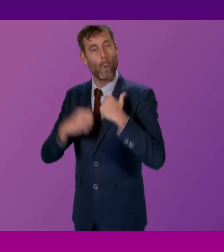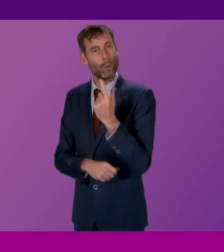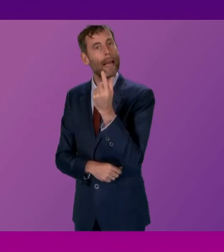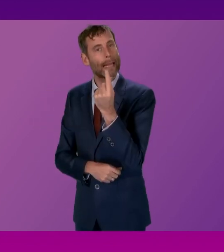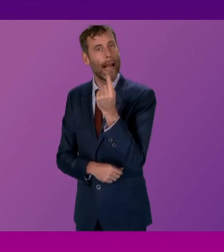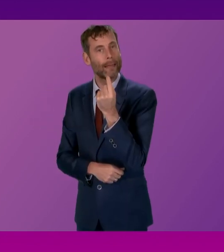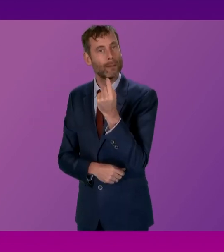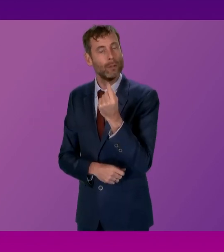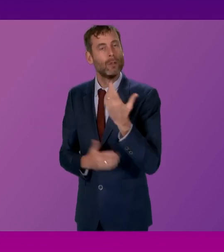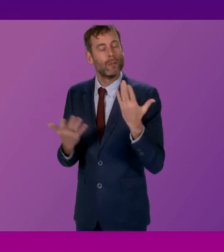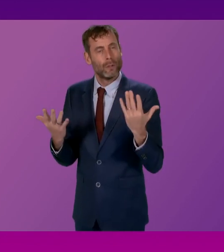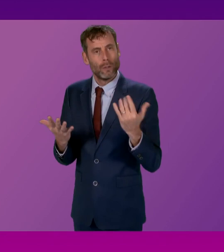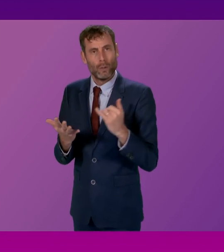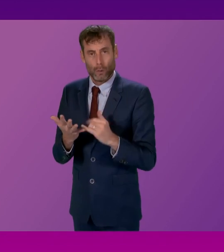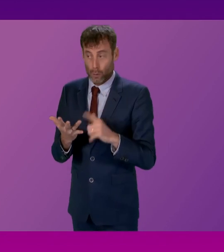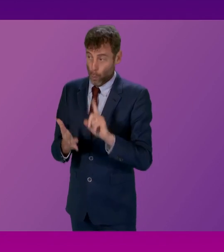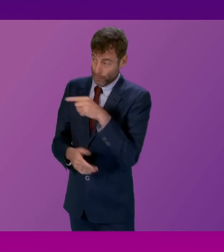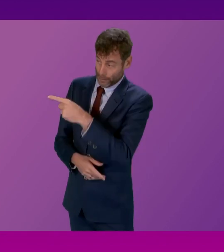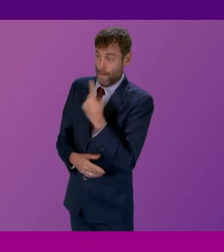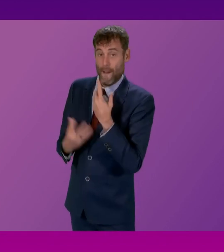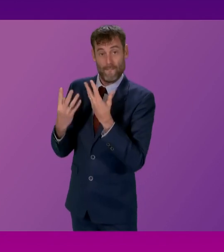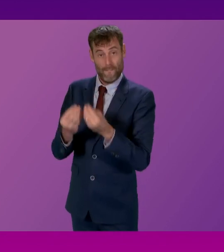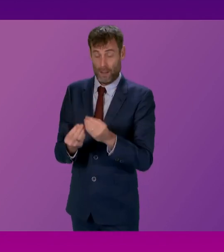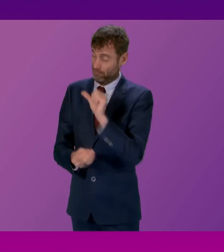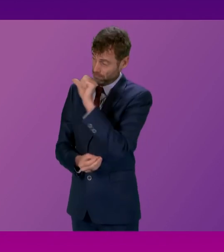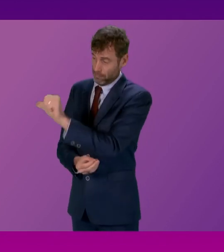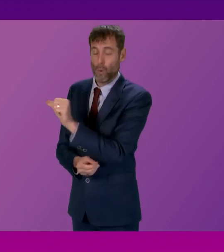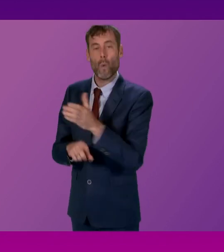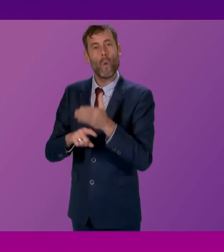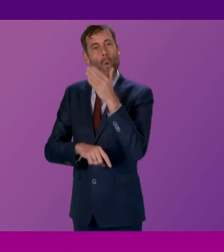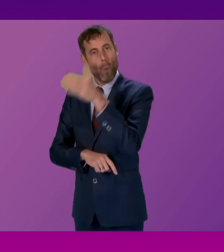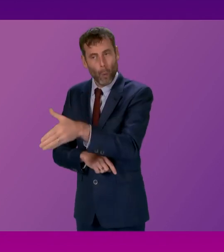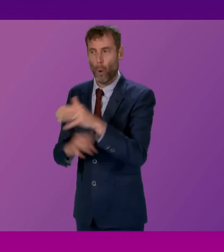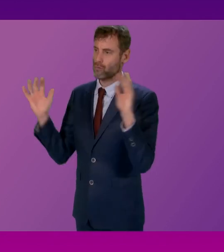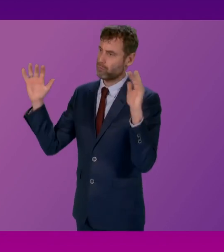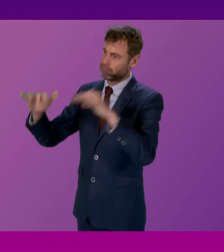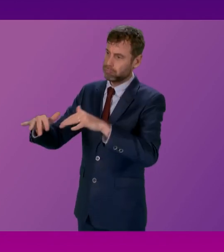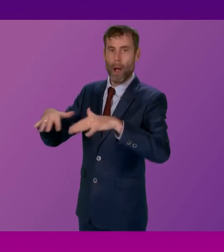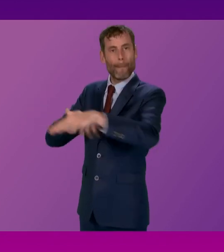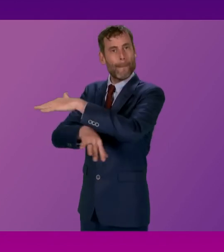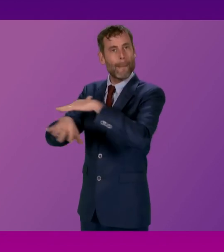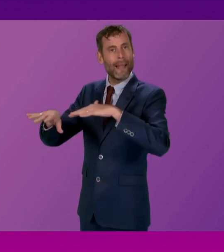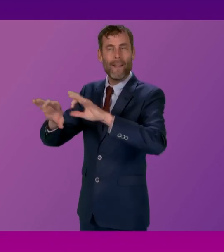As Clare Adamson has articulated very well, I encourage people to attend those public displays where they are available.